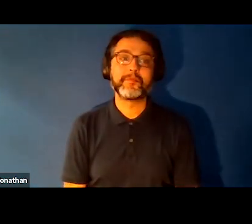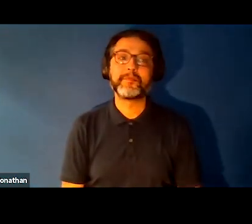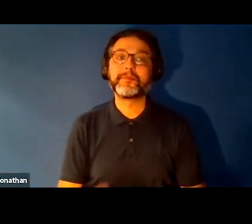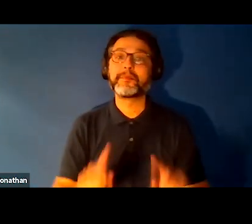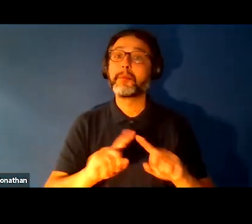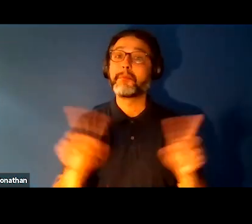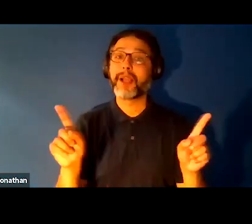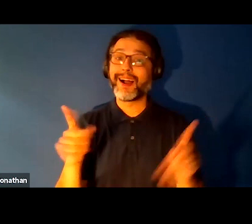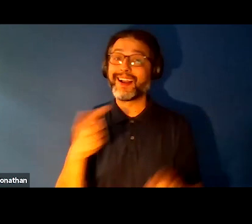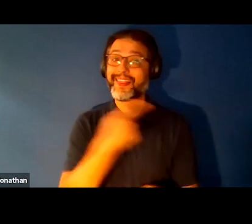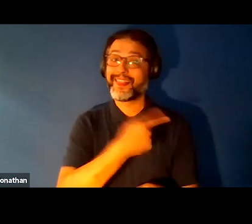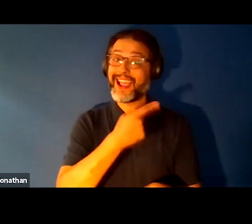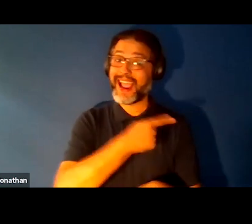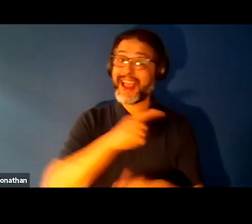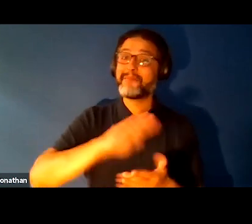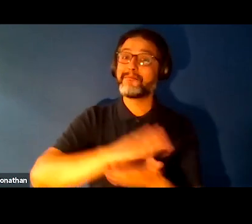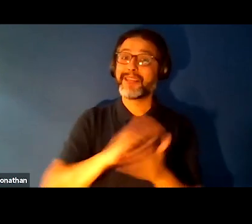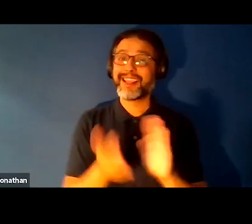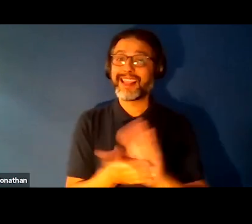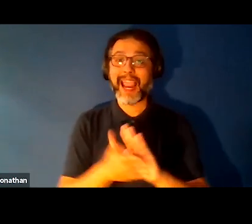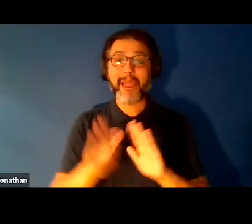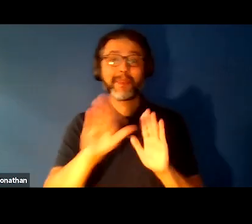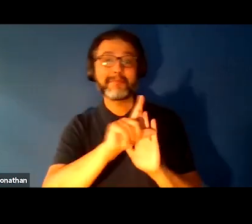this has now become the backdrop for deaf youth.